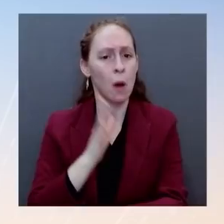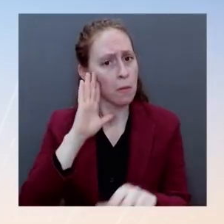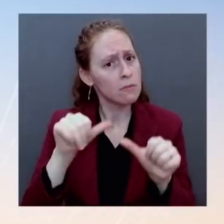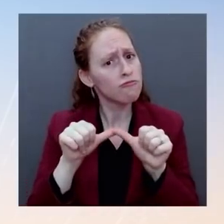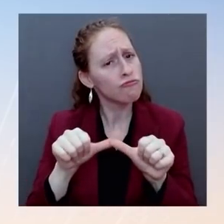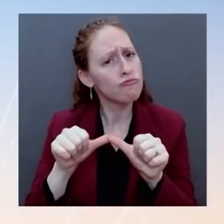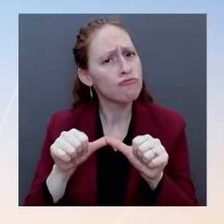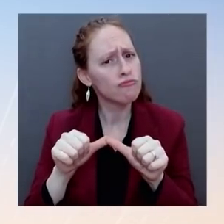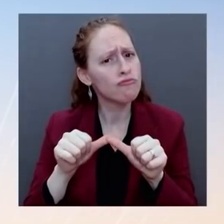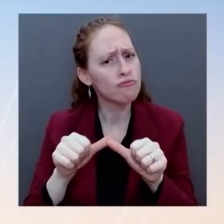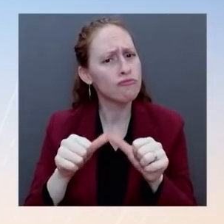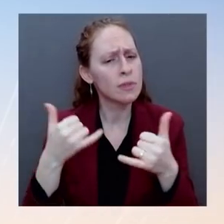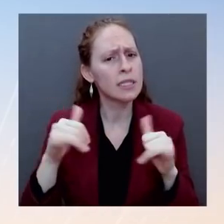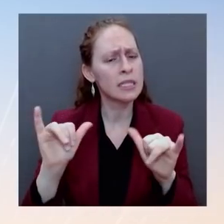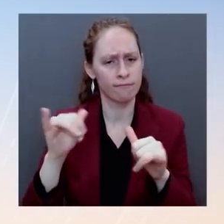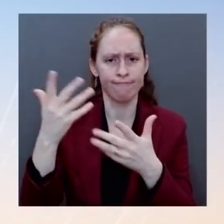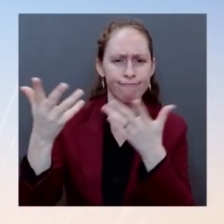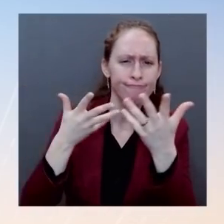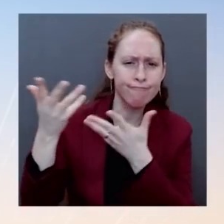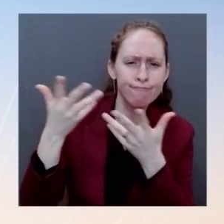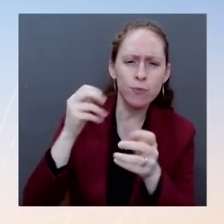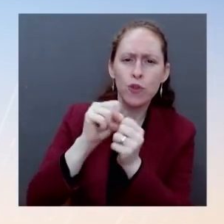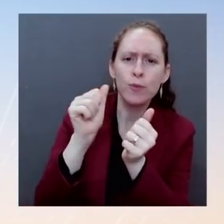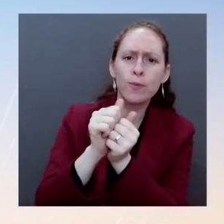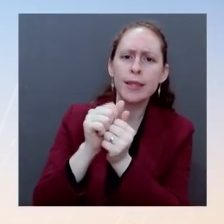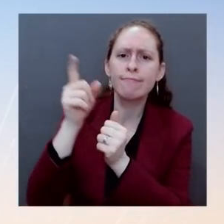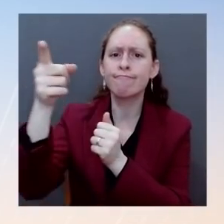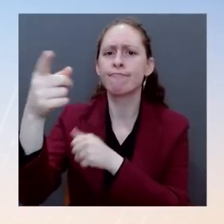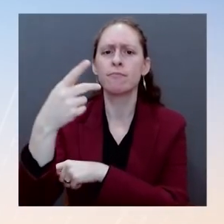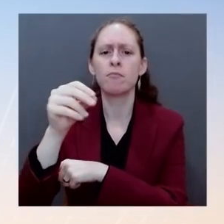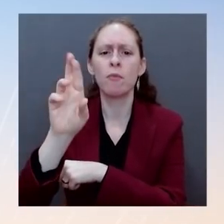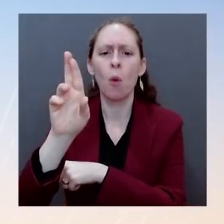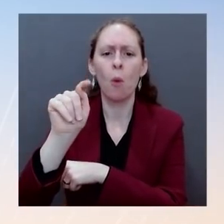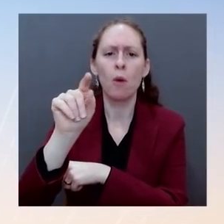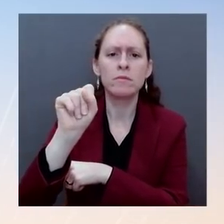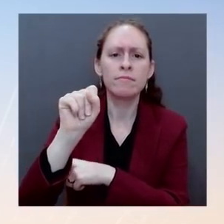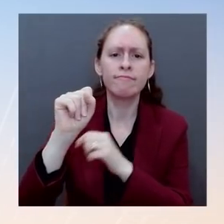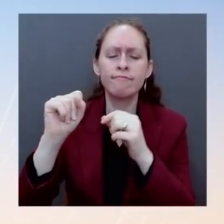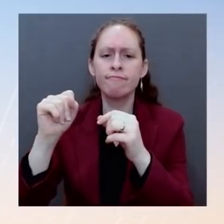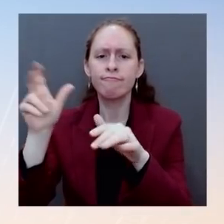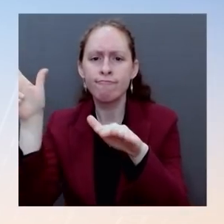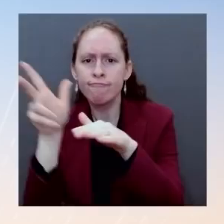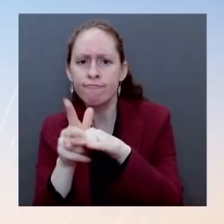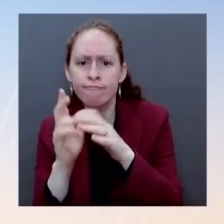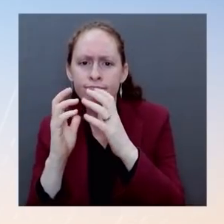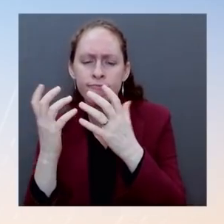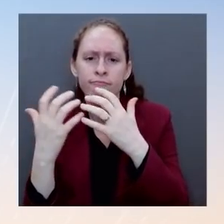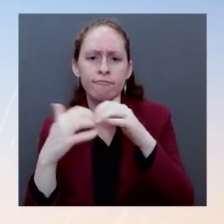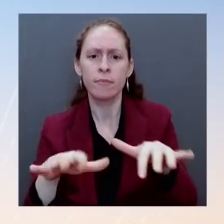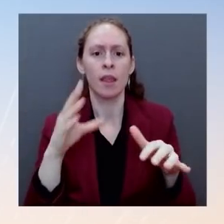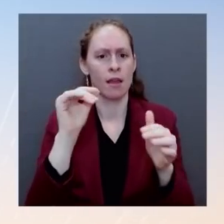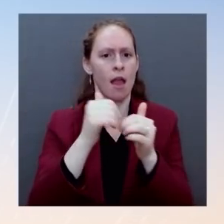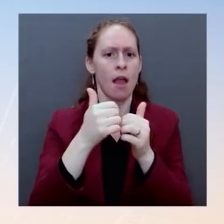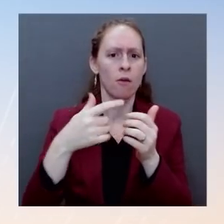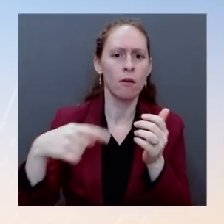to move products and impose new fees on empty containers that are sitting idle at our ports.